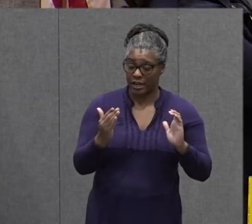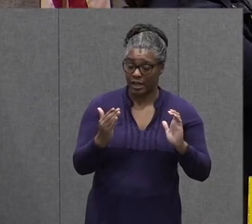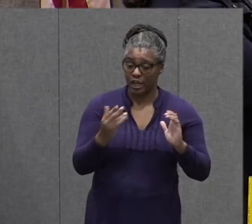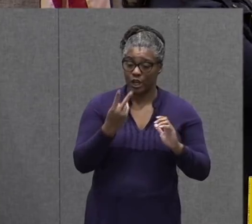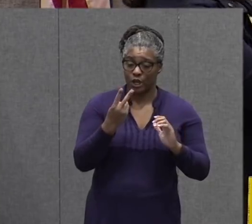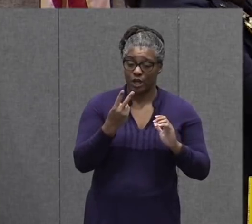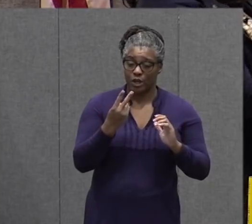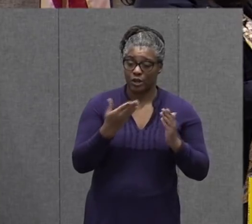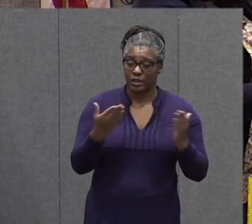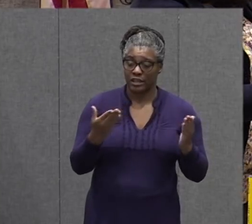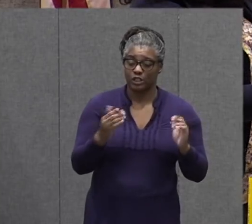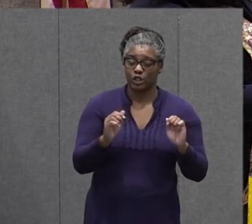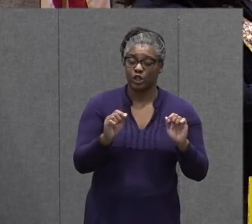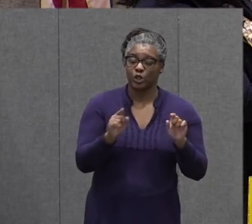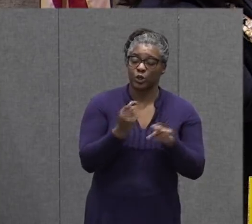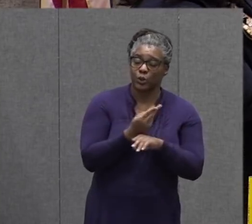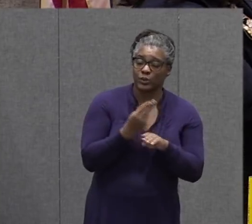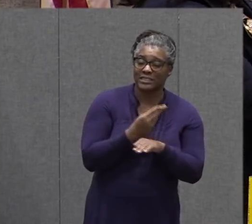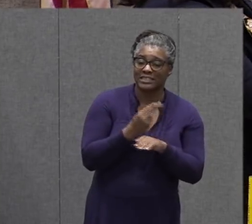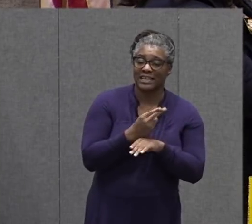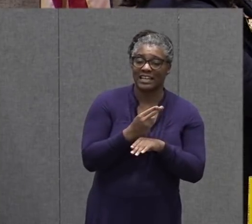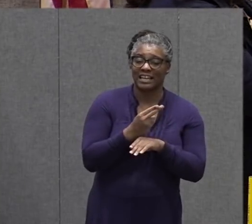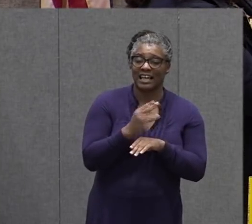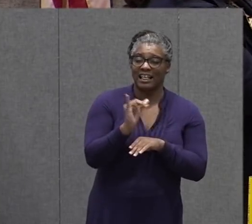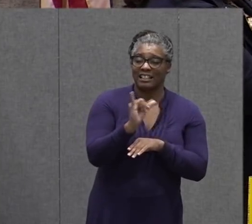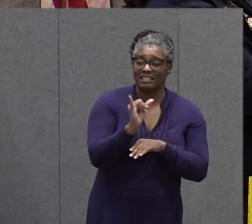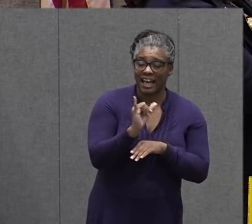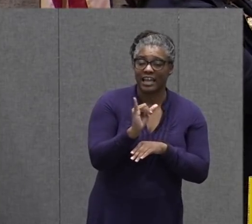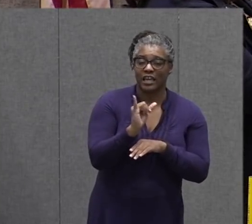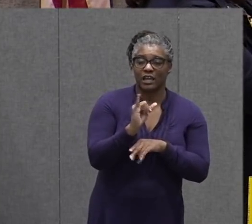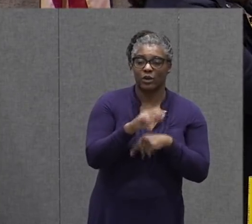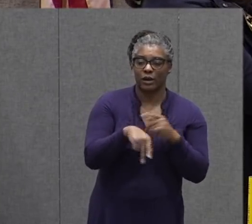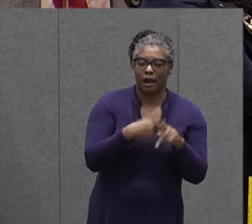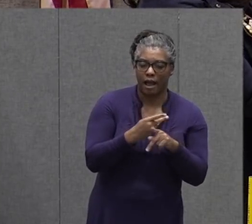used for description. So, as for example, brave as a lion,